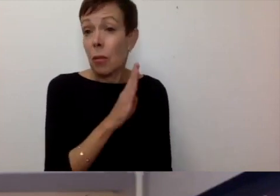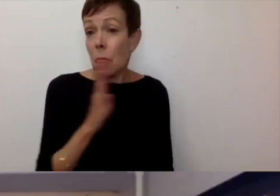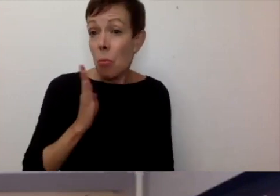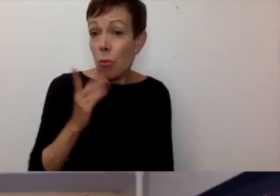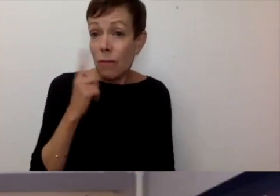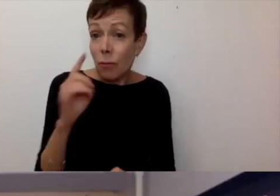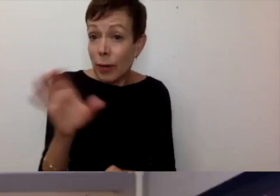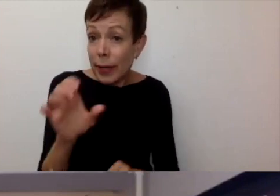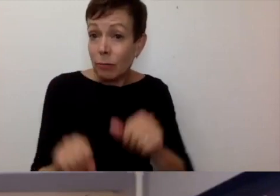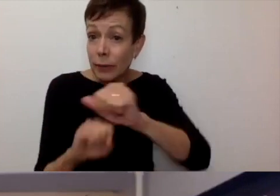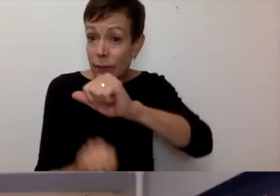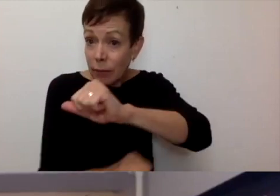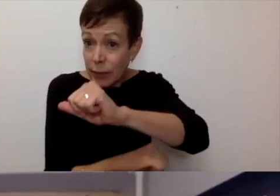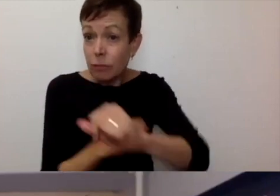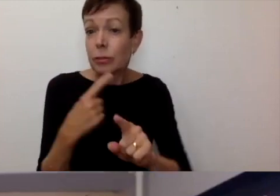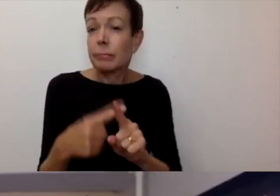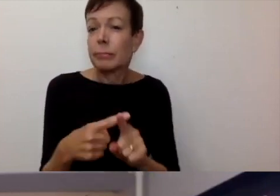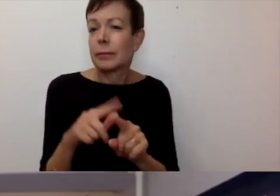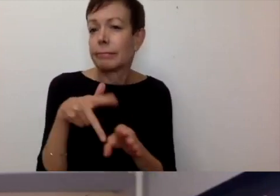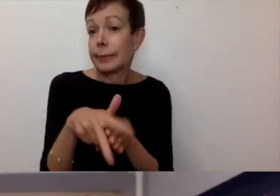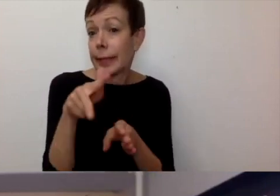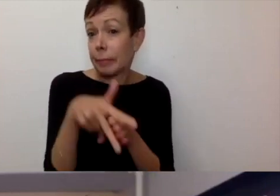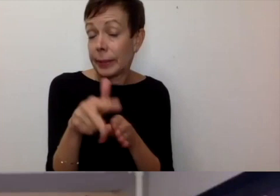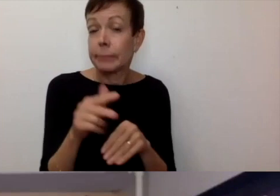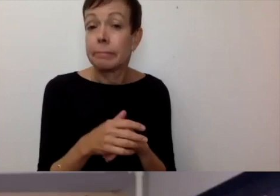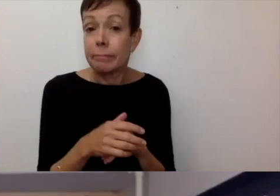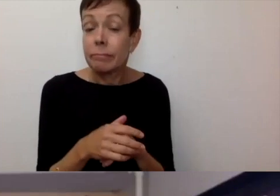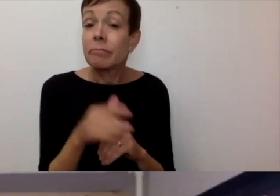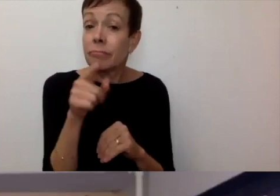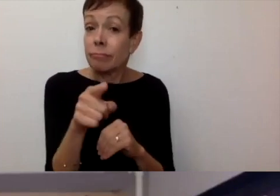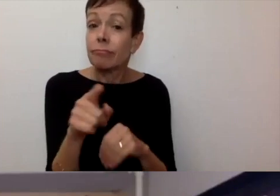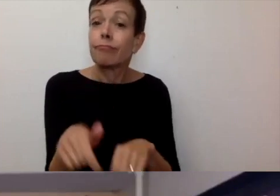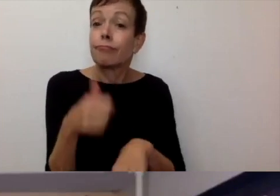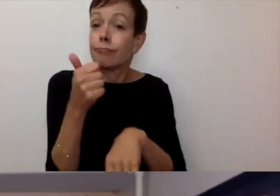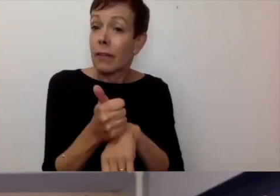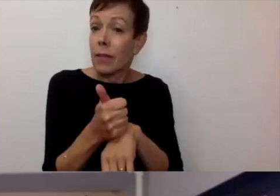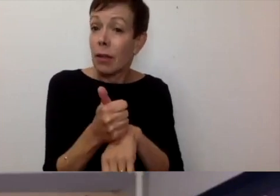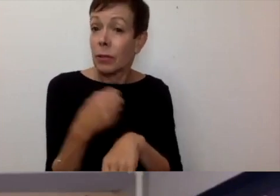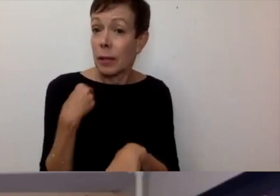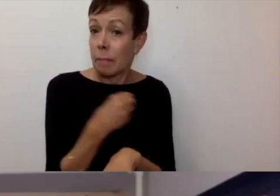stampede she was a founding member of the asian heritage foundation in southern alberta and served on the steering committee for